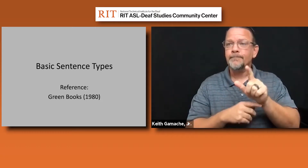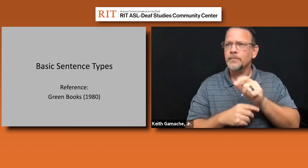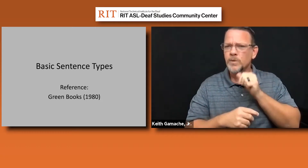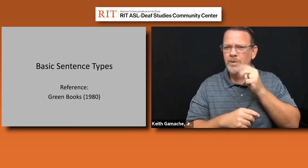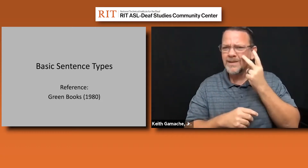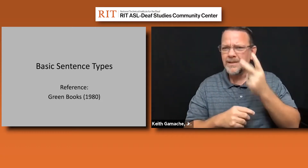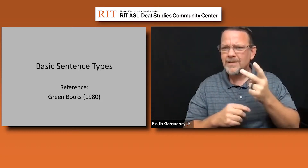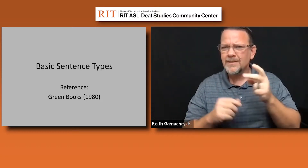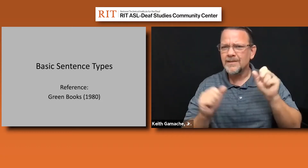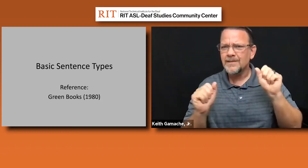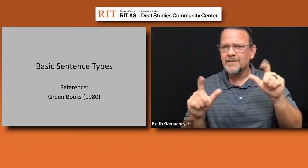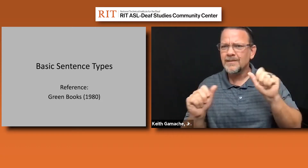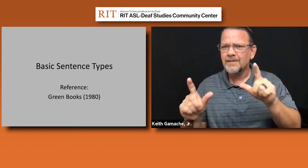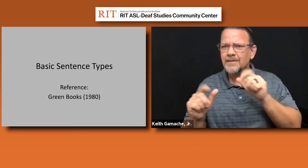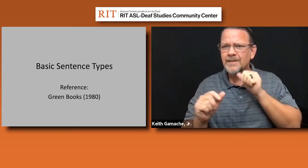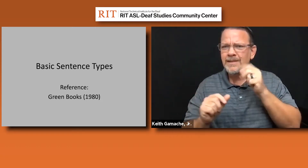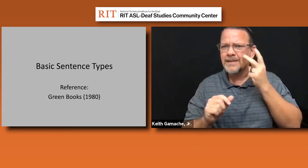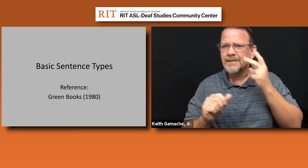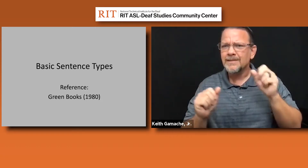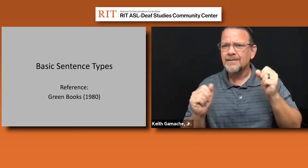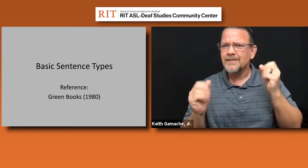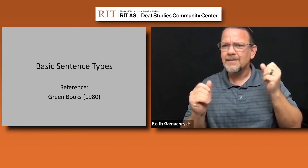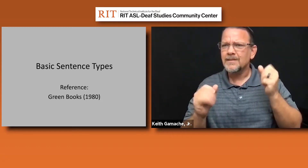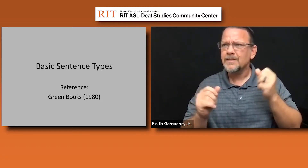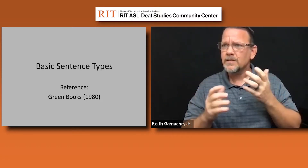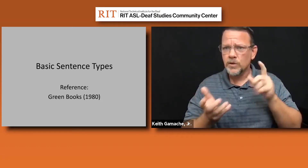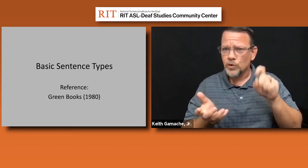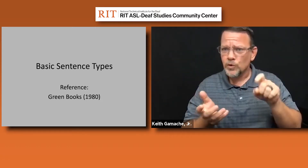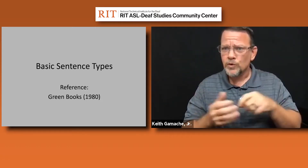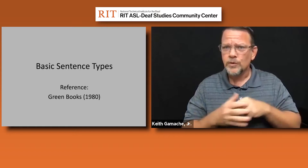don't actually put out ASL videos.